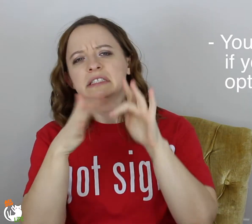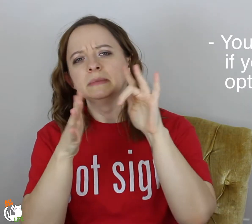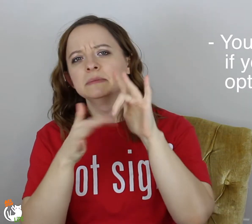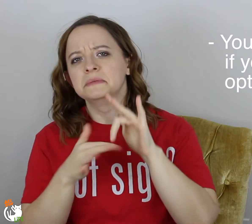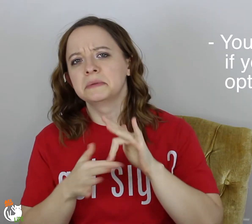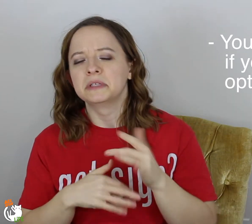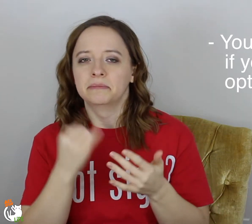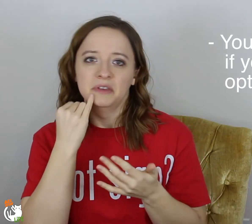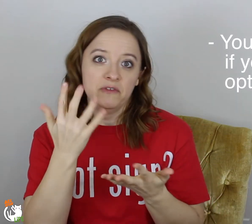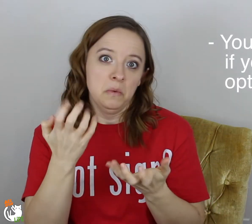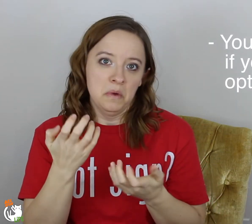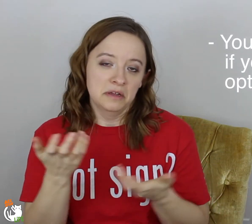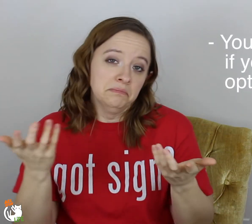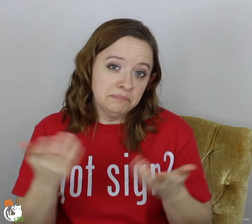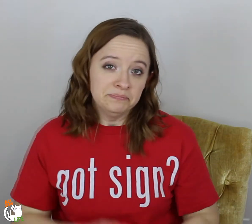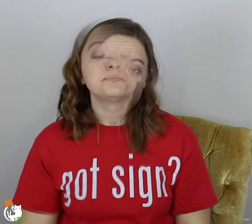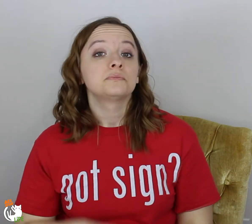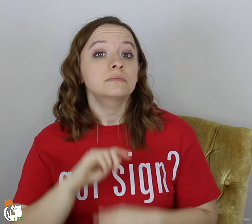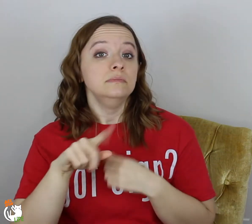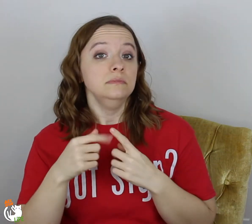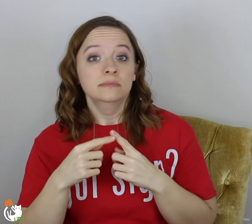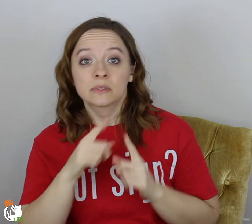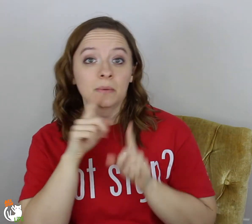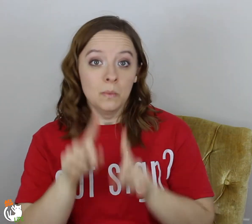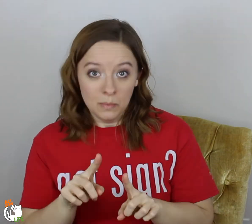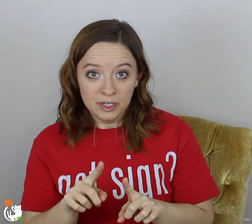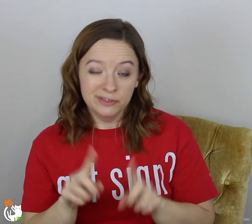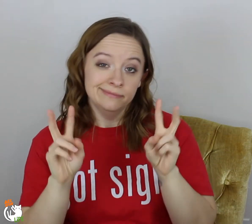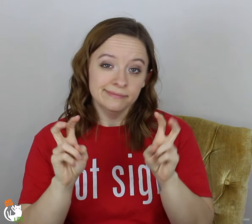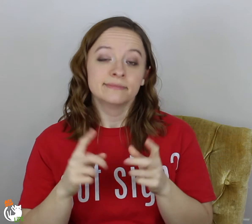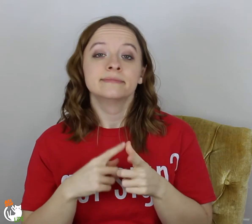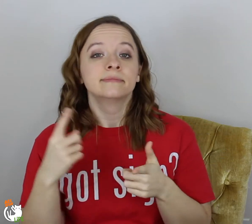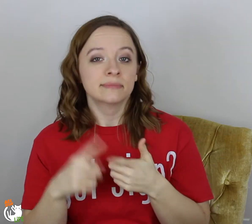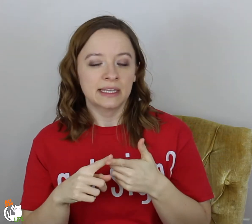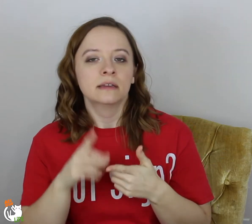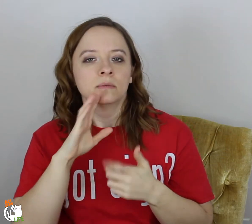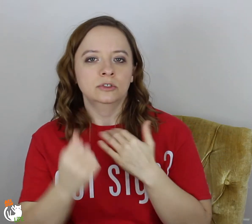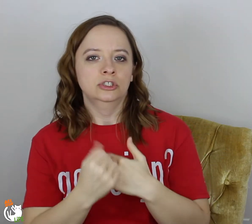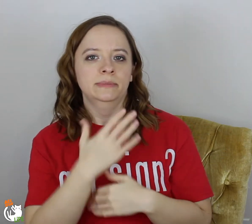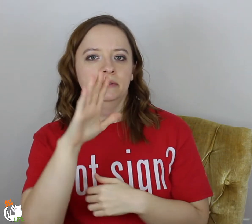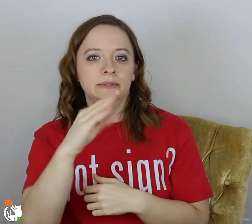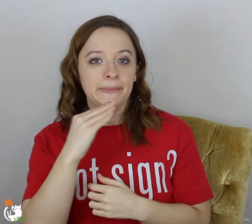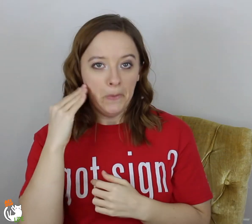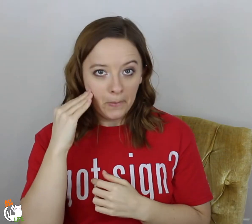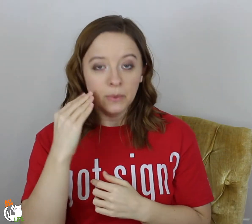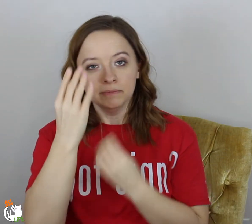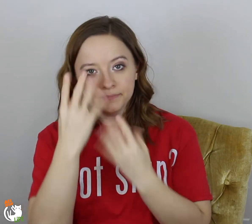So you can skip quite a few if you want to. Once you've placed your order, then they will ship it to your home.